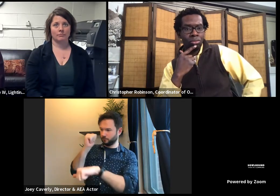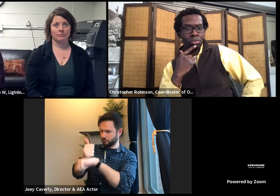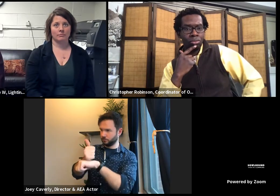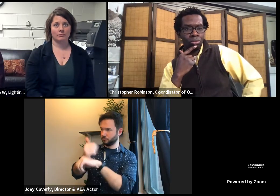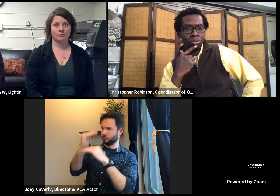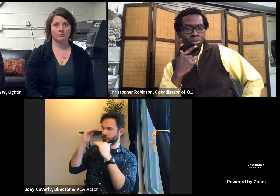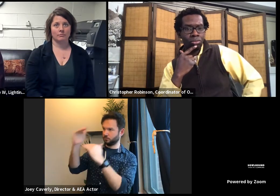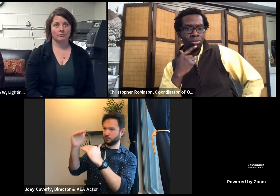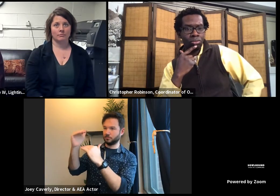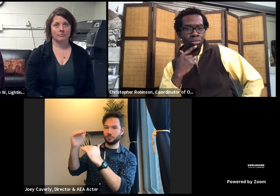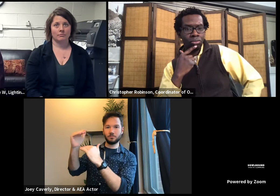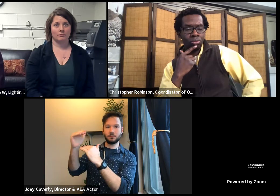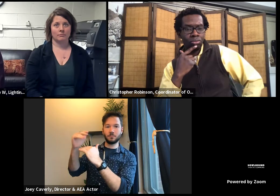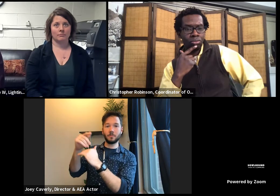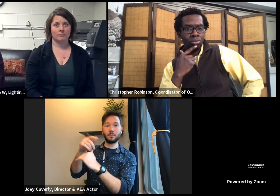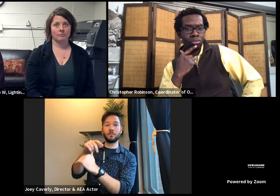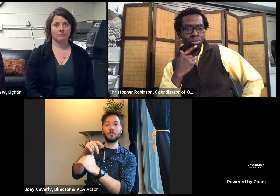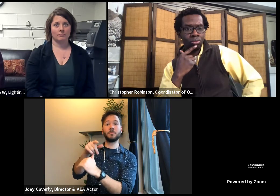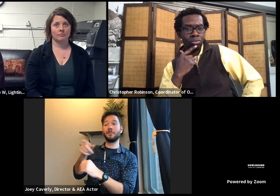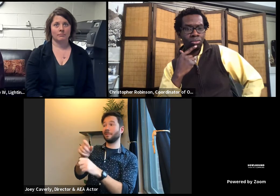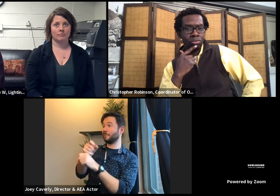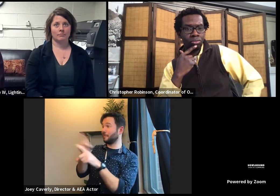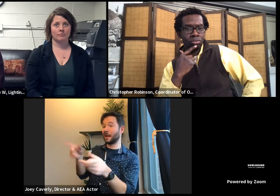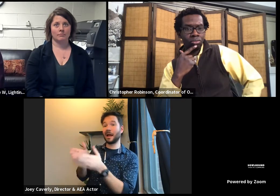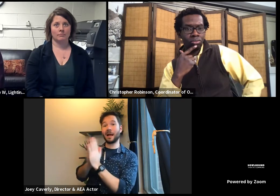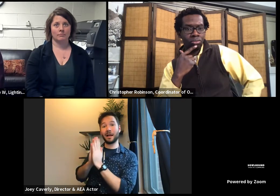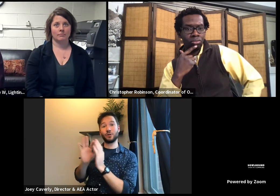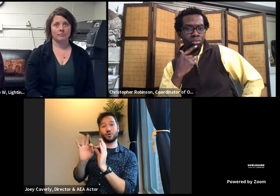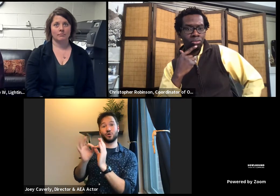because an agency has their model set.